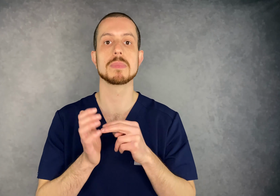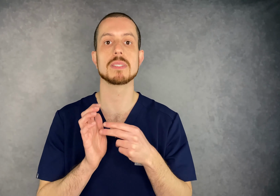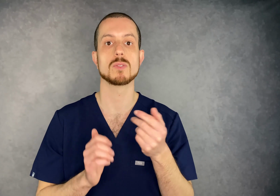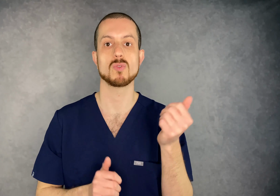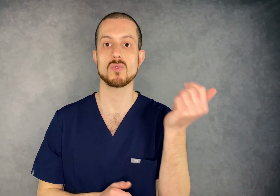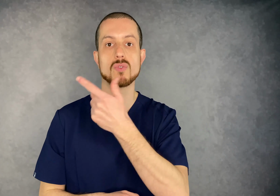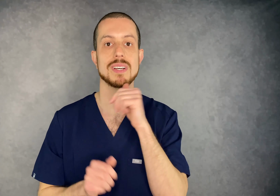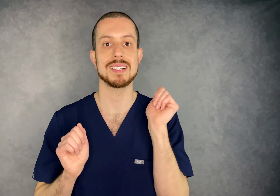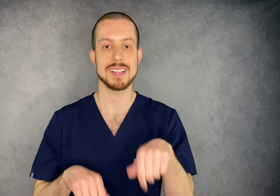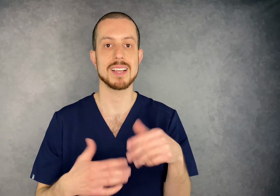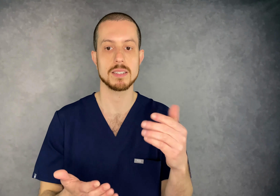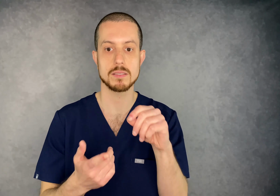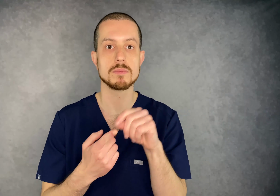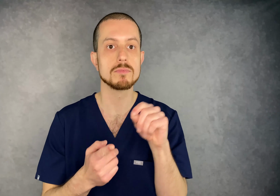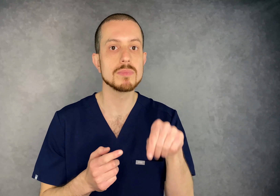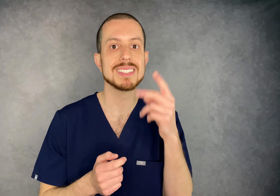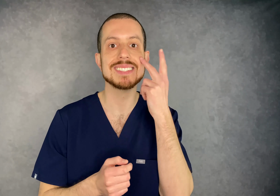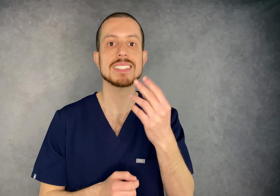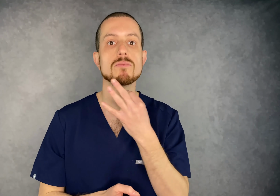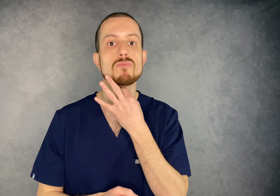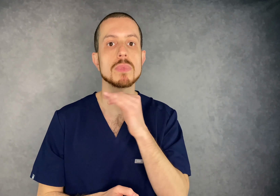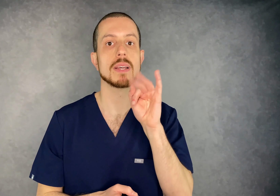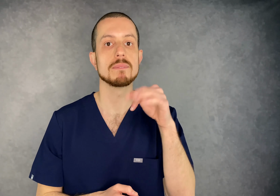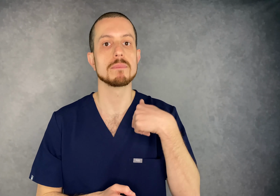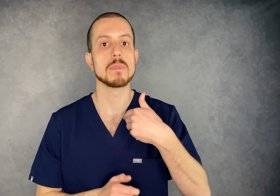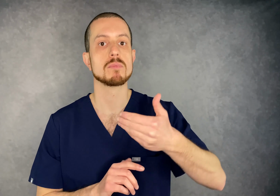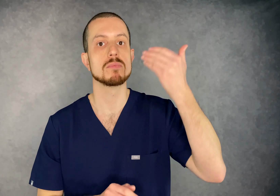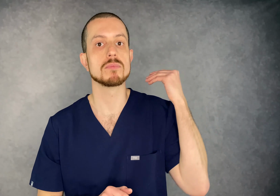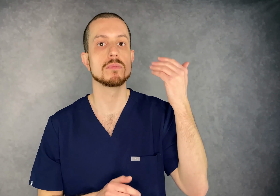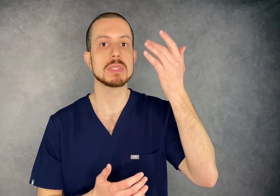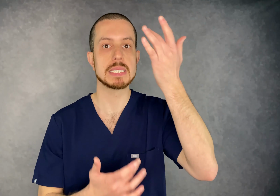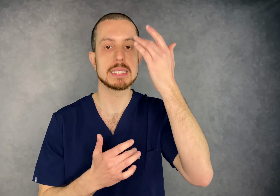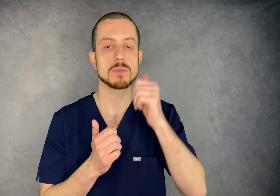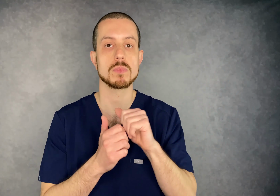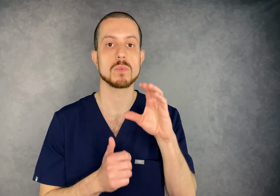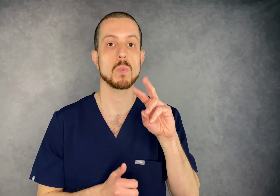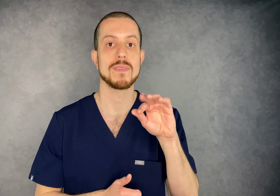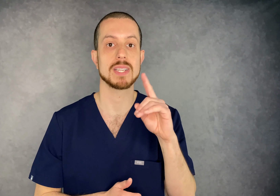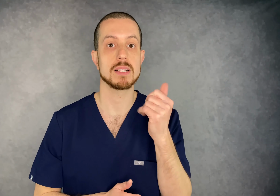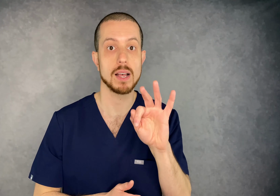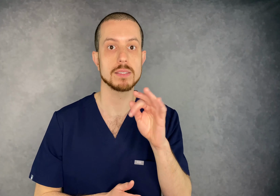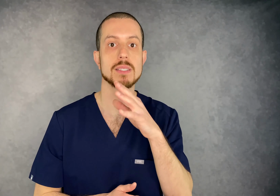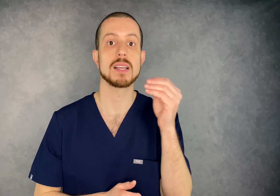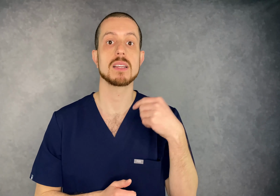is to get everyone to check whether they've previously been infected with COVID-19.